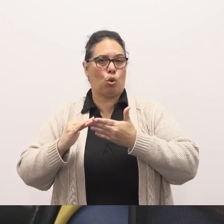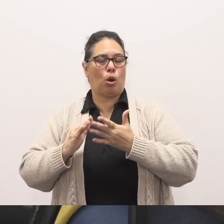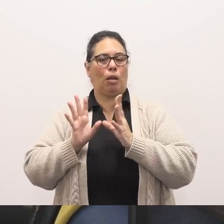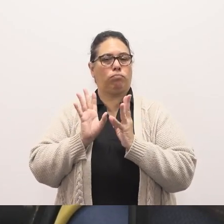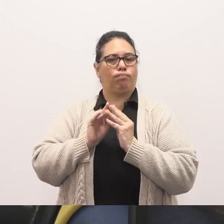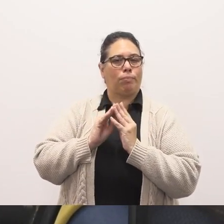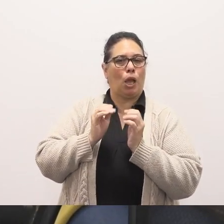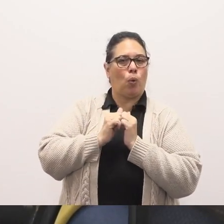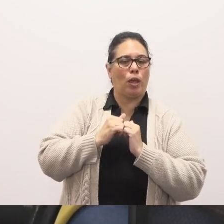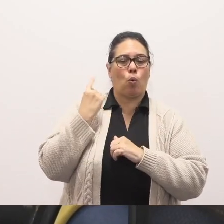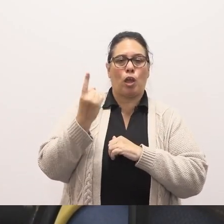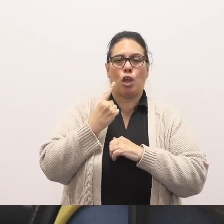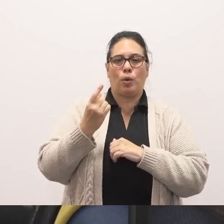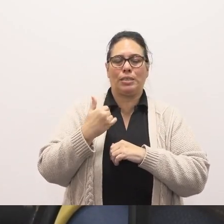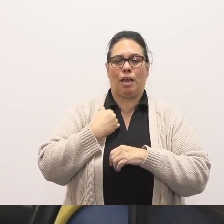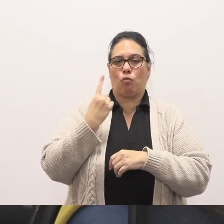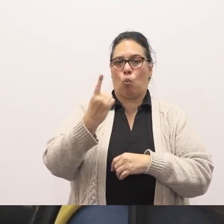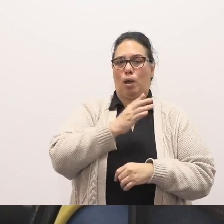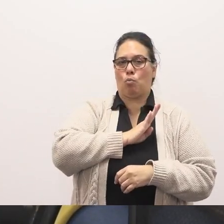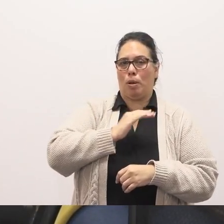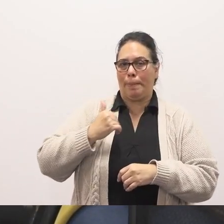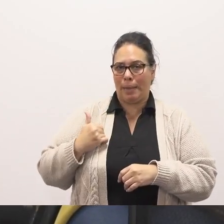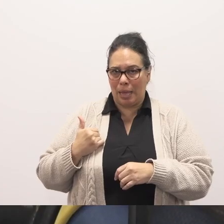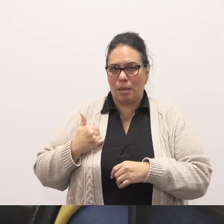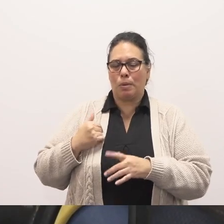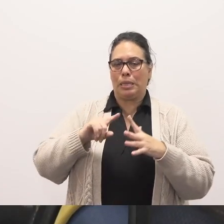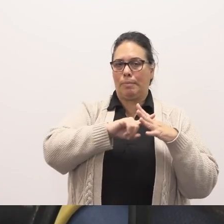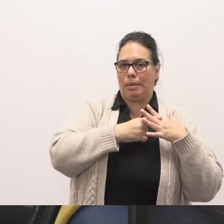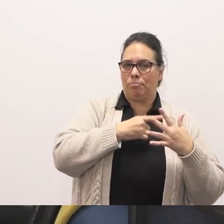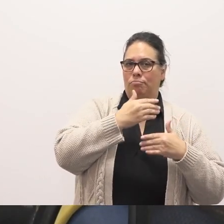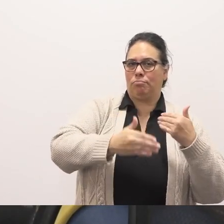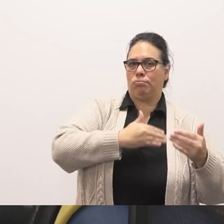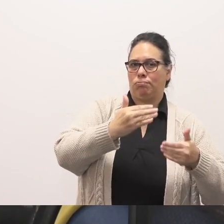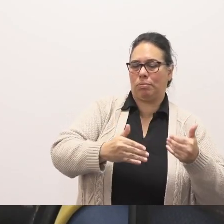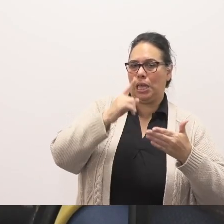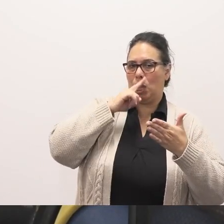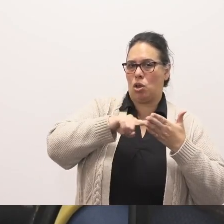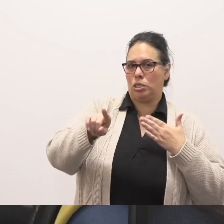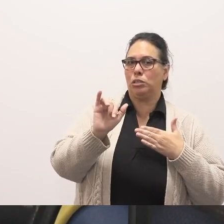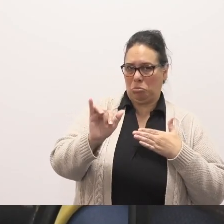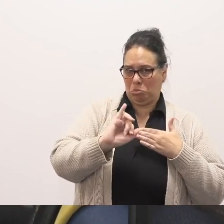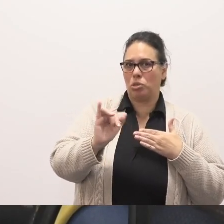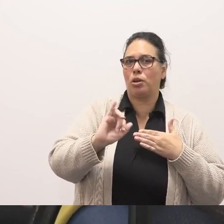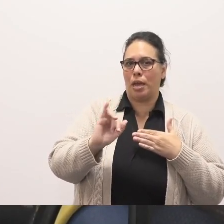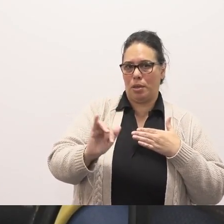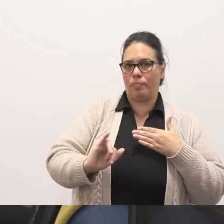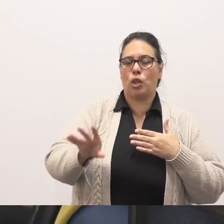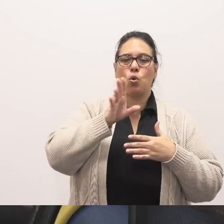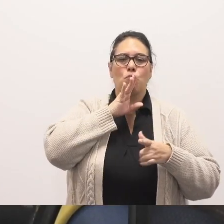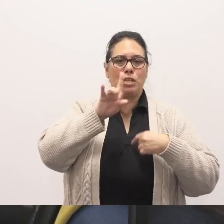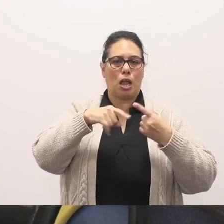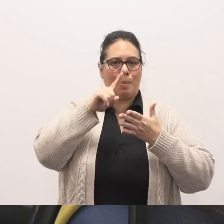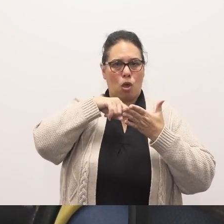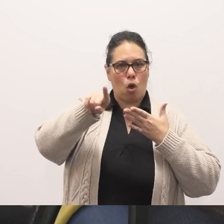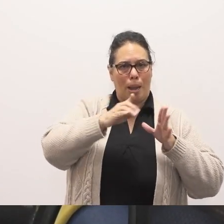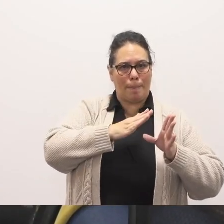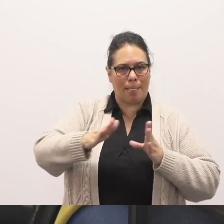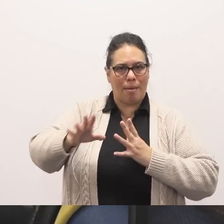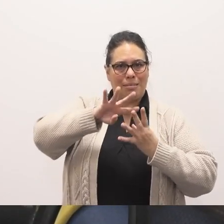we always meet with one of the board members as part of the beginning process of the audit as well. We talk about our audit plan, scope, responsibility.